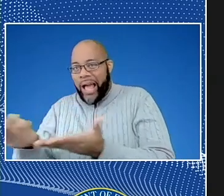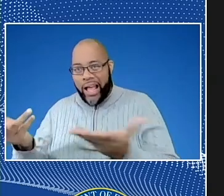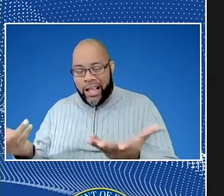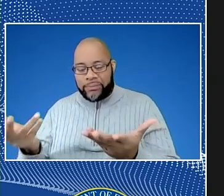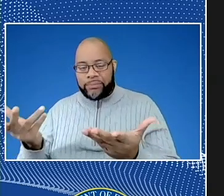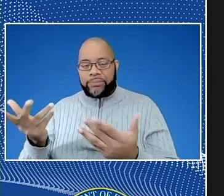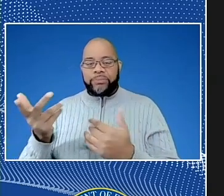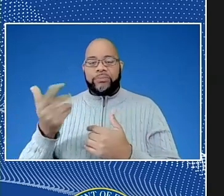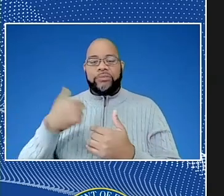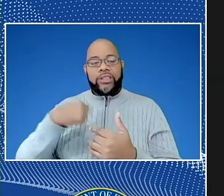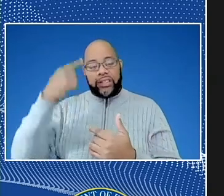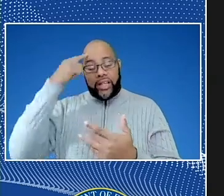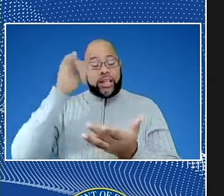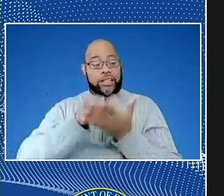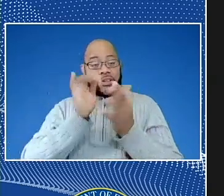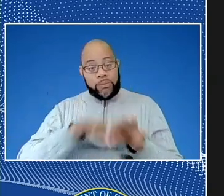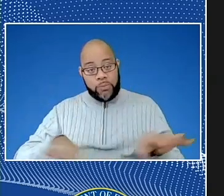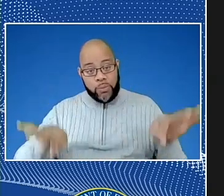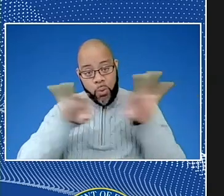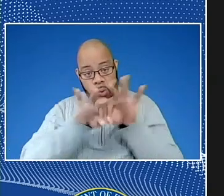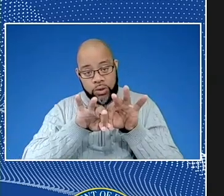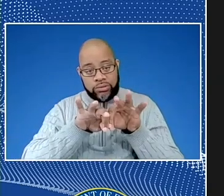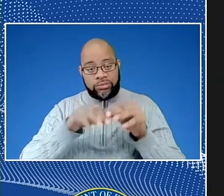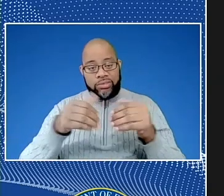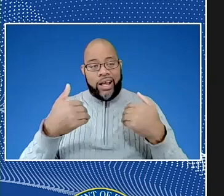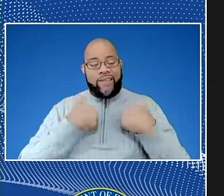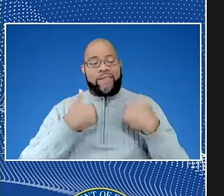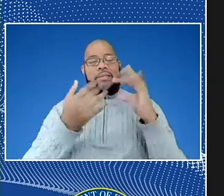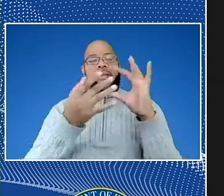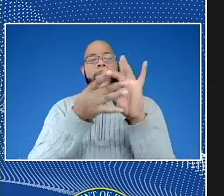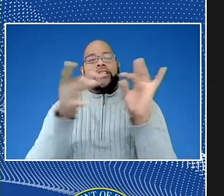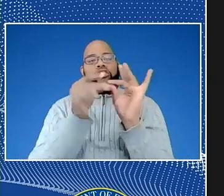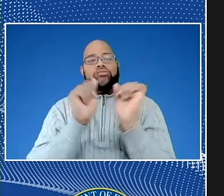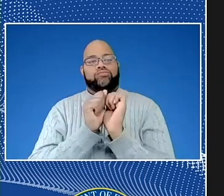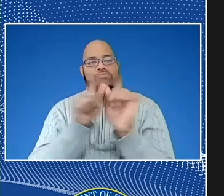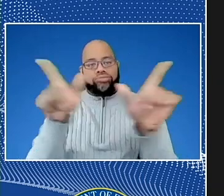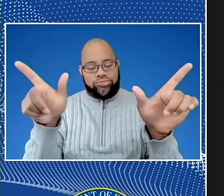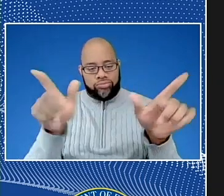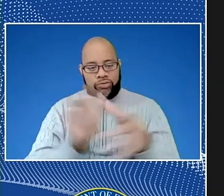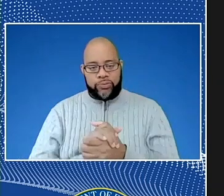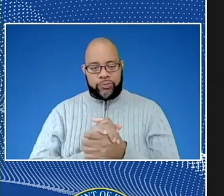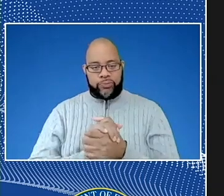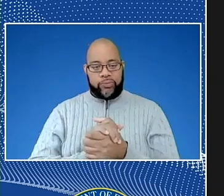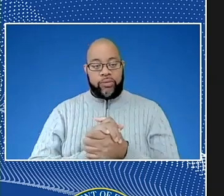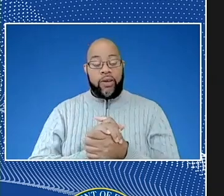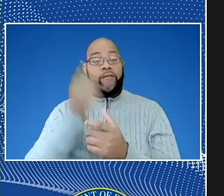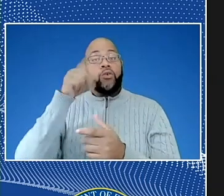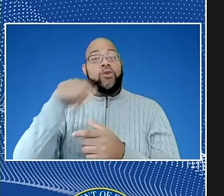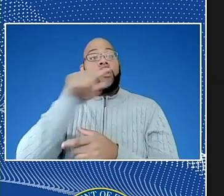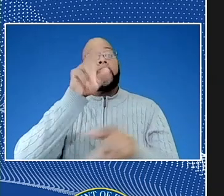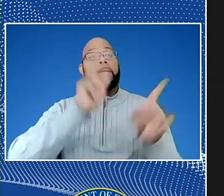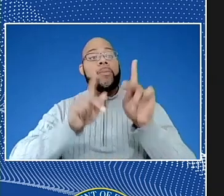important to have the message sent so that folks who are suffering hardship as a